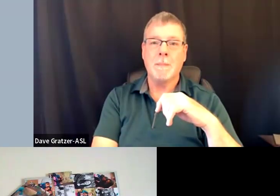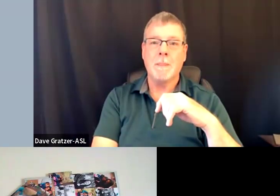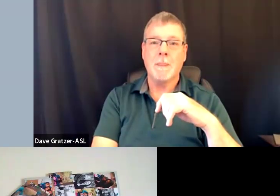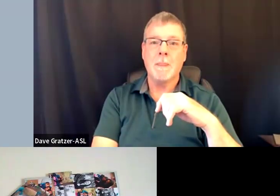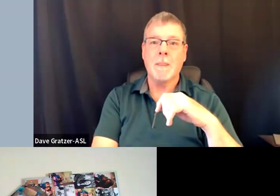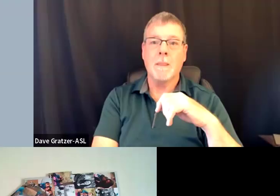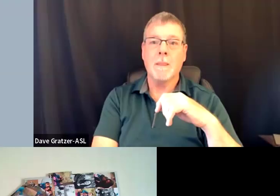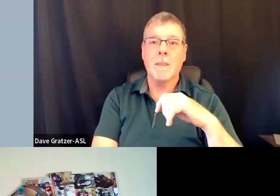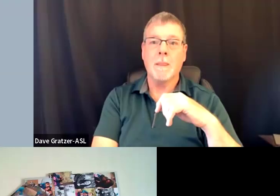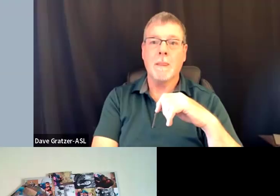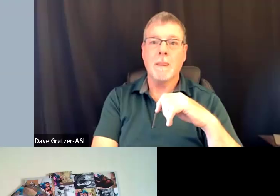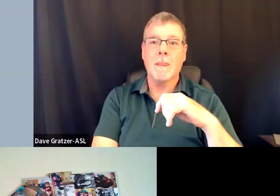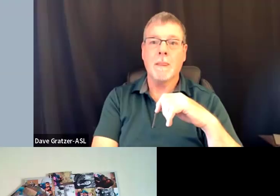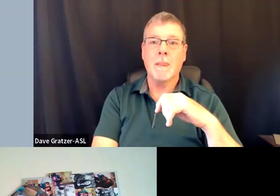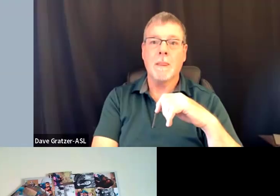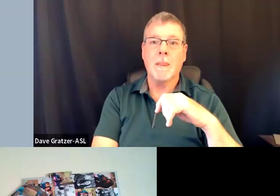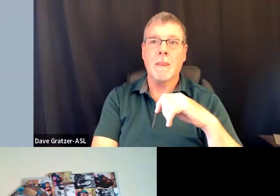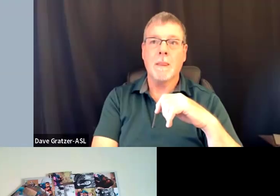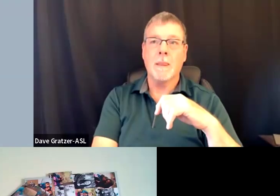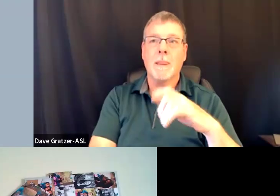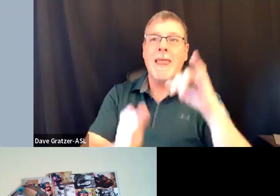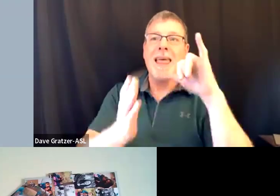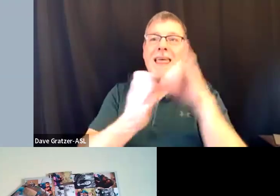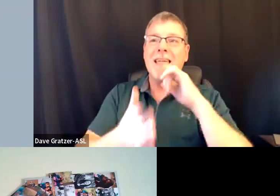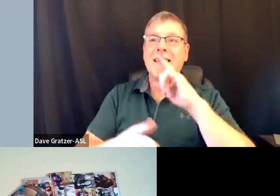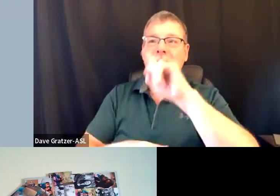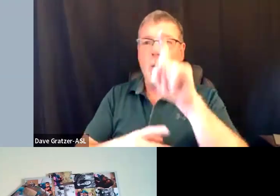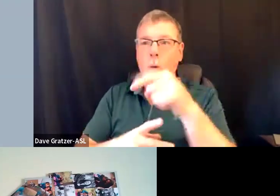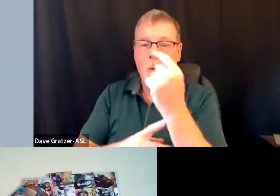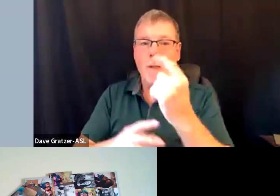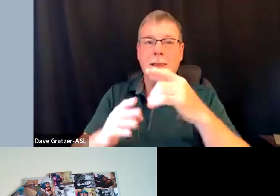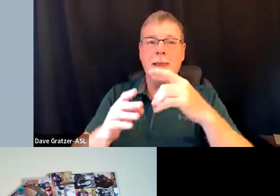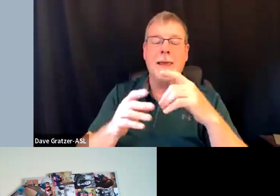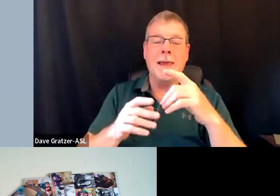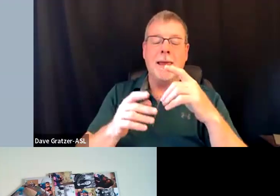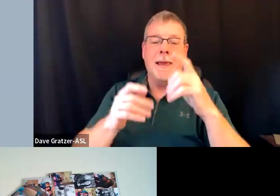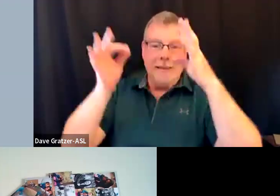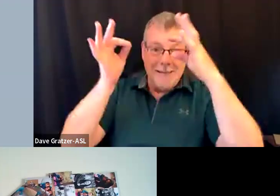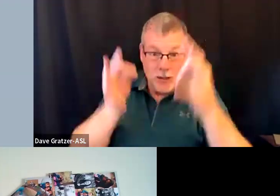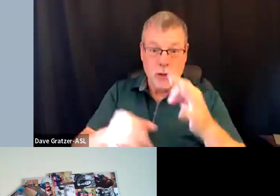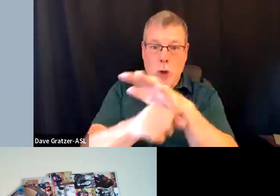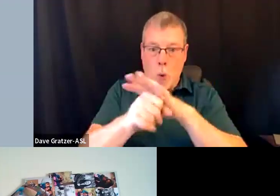based on your privacy policy that governs HMIS. Because the PATH data is in HMIS,